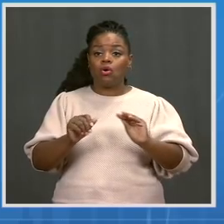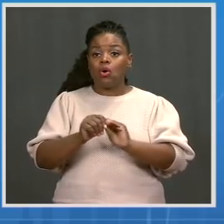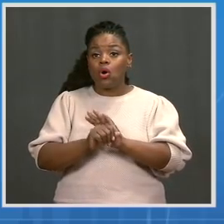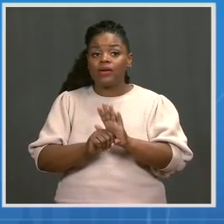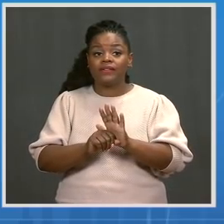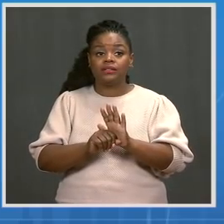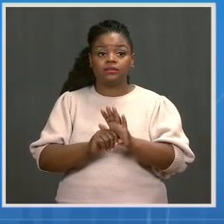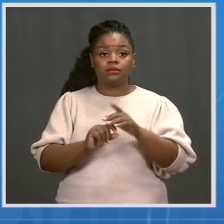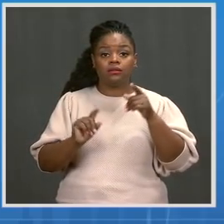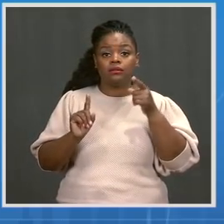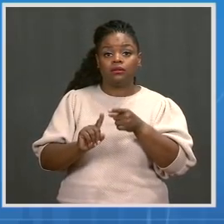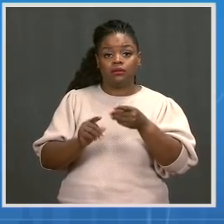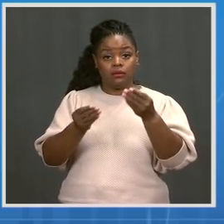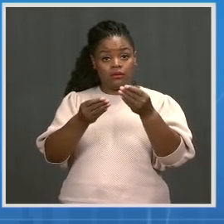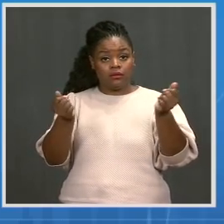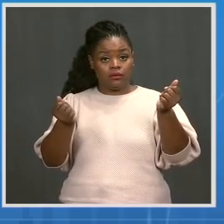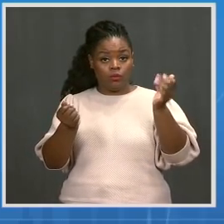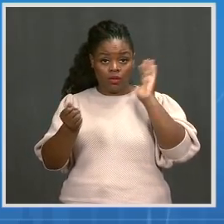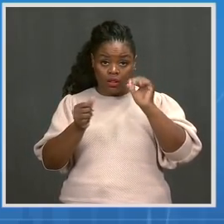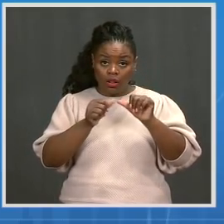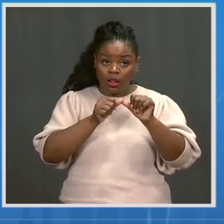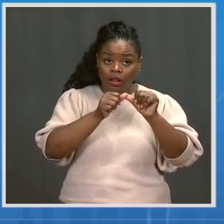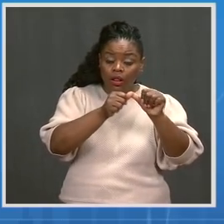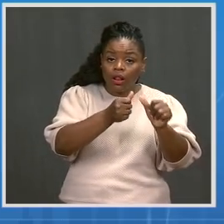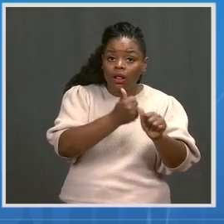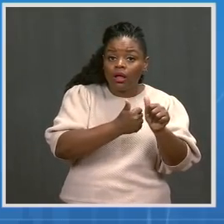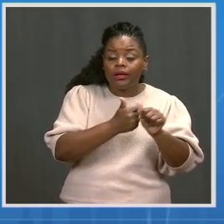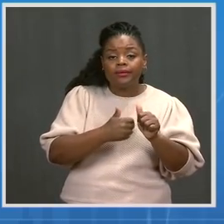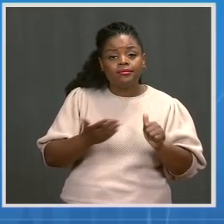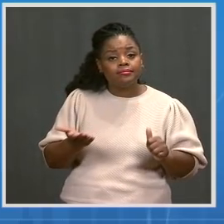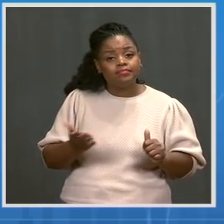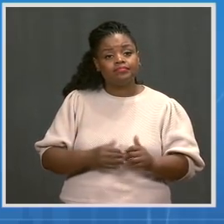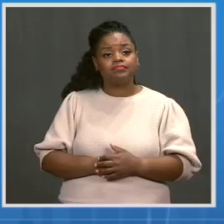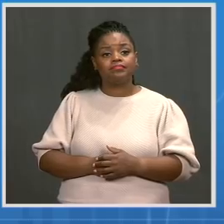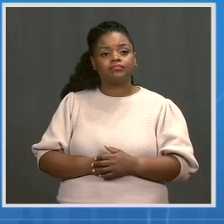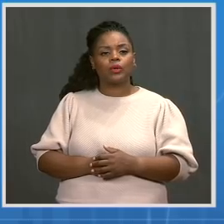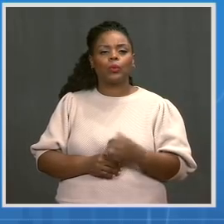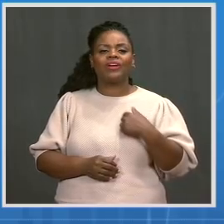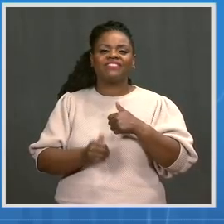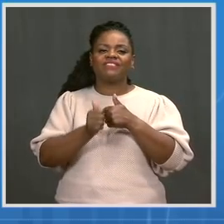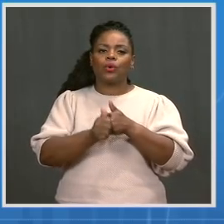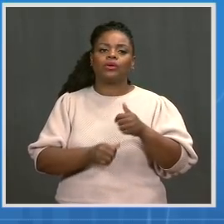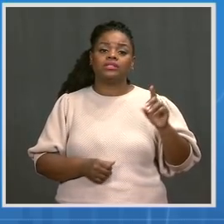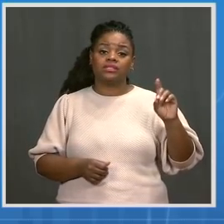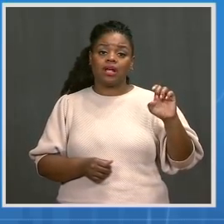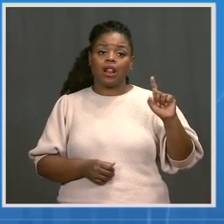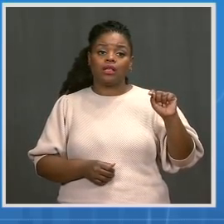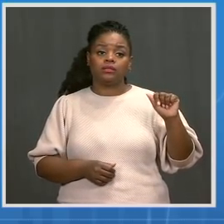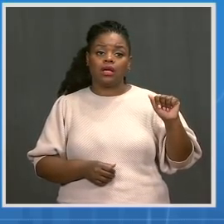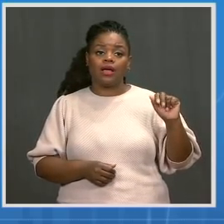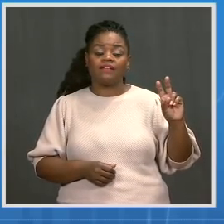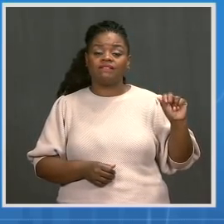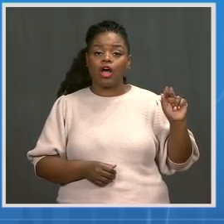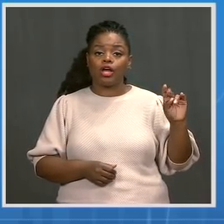CDC continues to follow the prevalence of the Delta variant of COVID-19, as you've just heard. In the last two weeks,